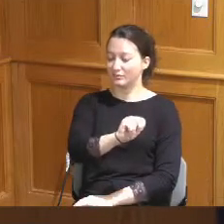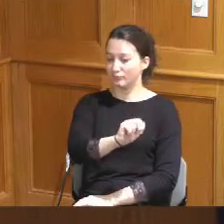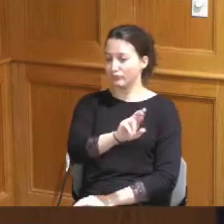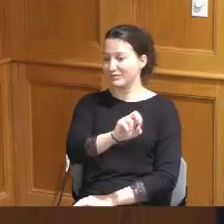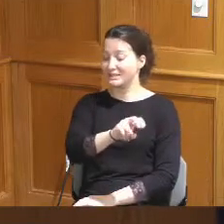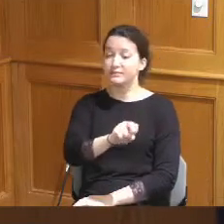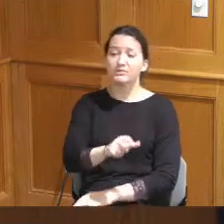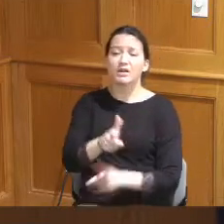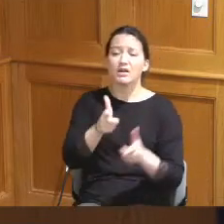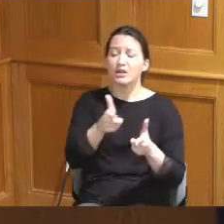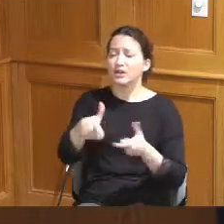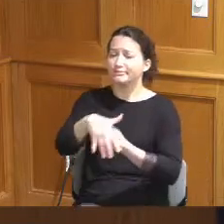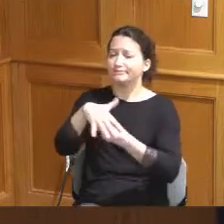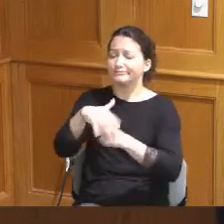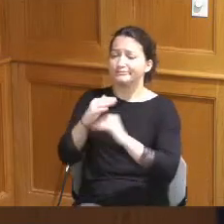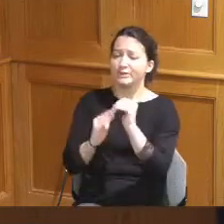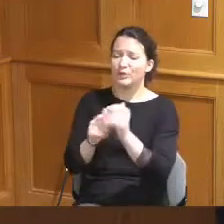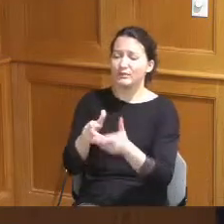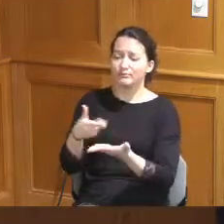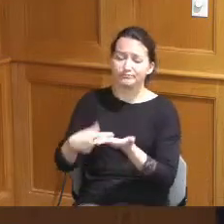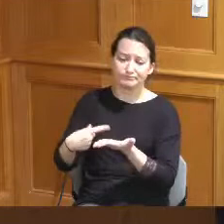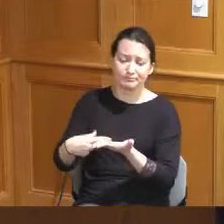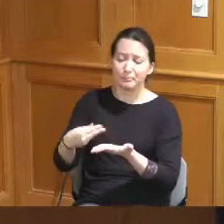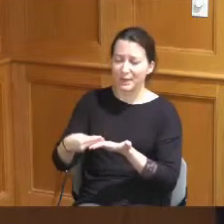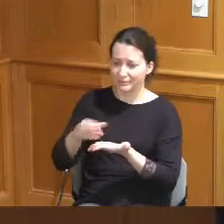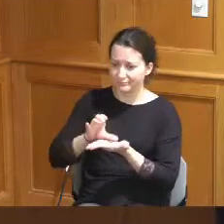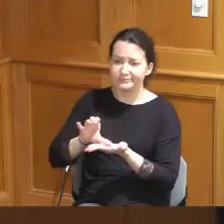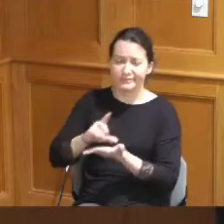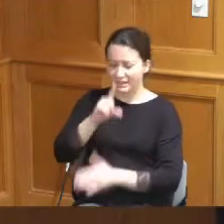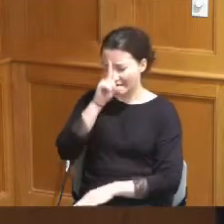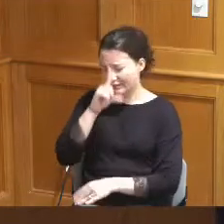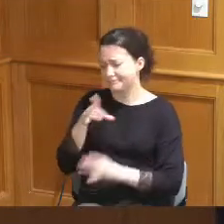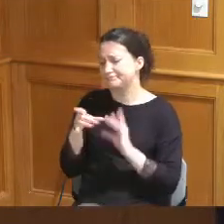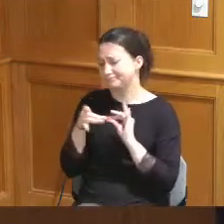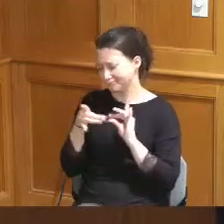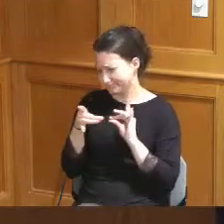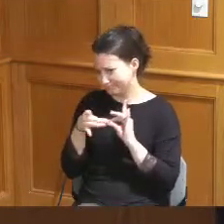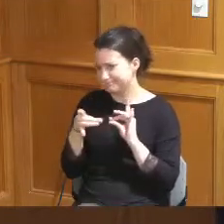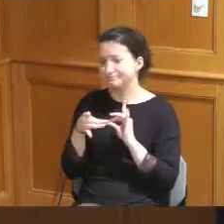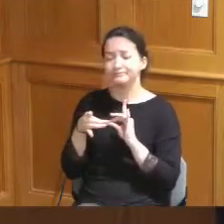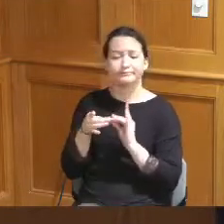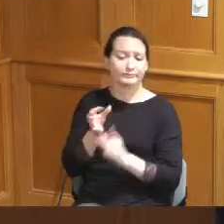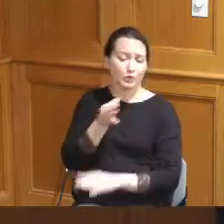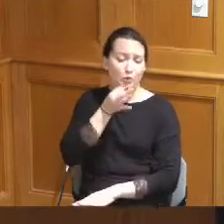gun range we talked about about the funding and I think we'll have more about that coming up FC